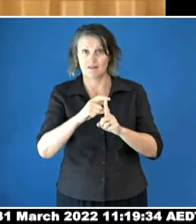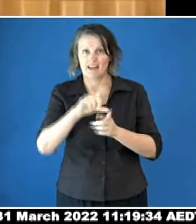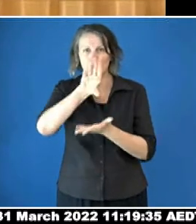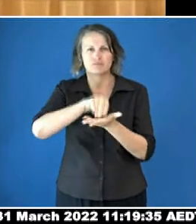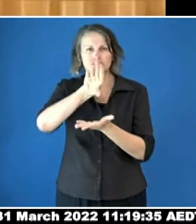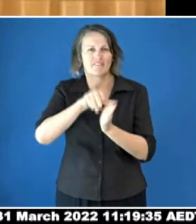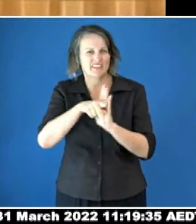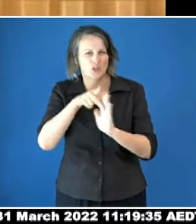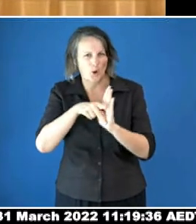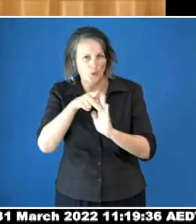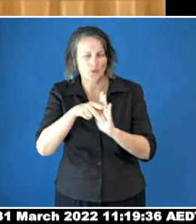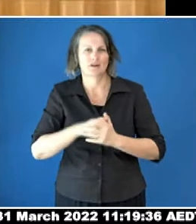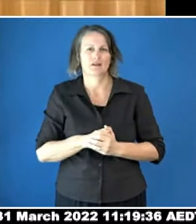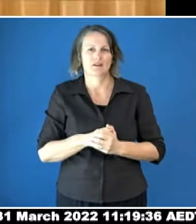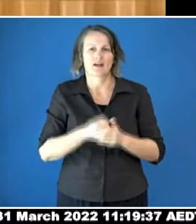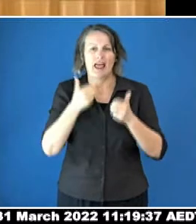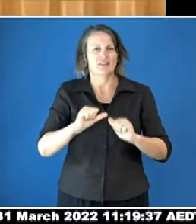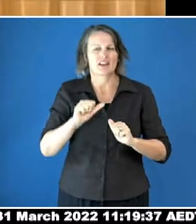say in the statement, looking at the CCTV footage.